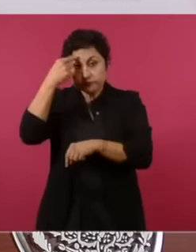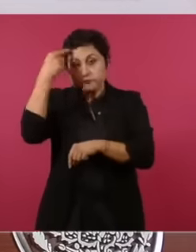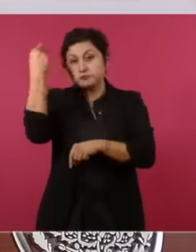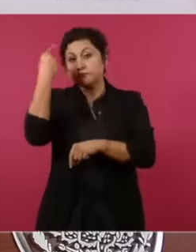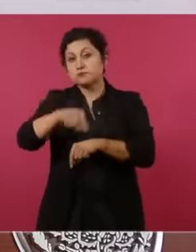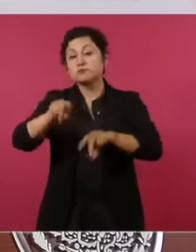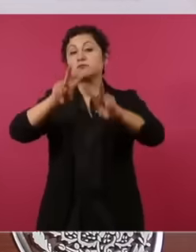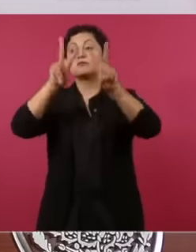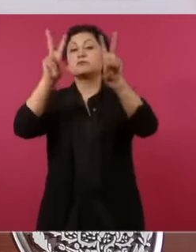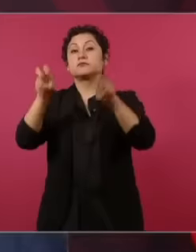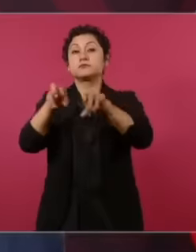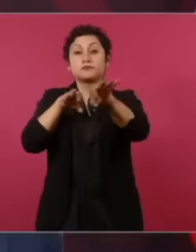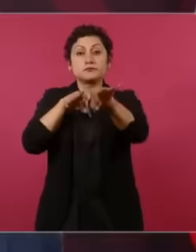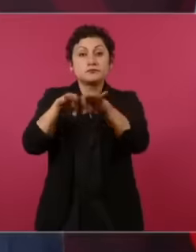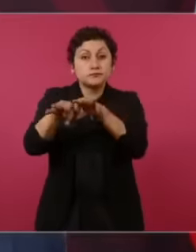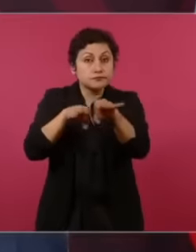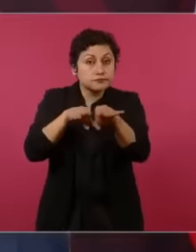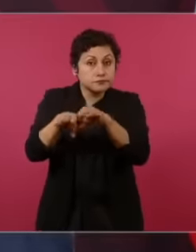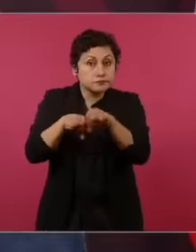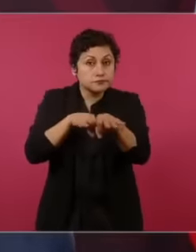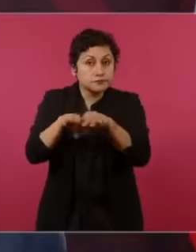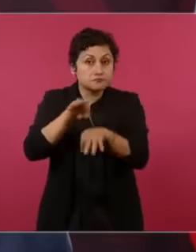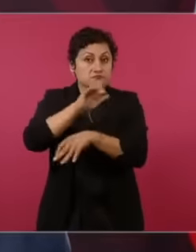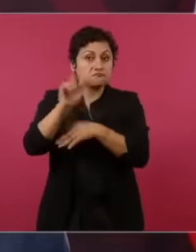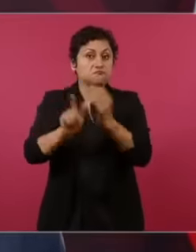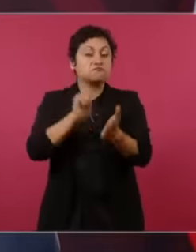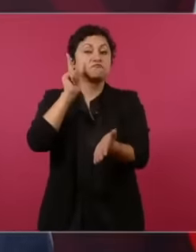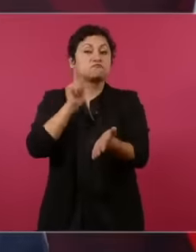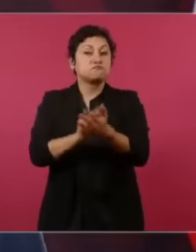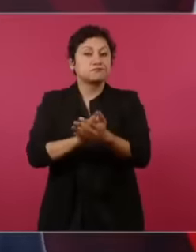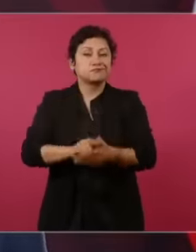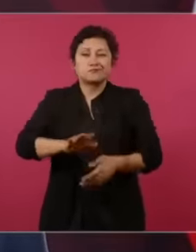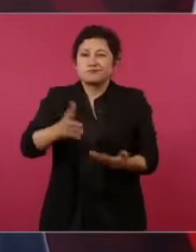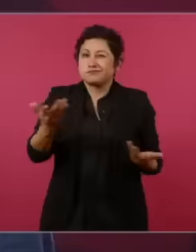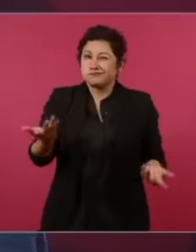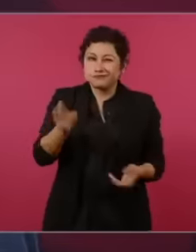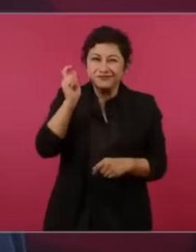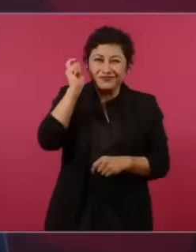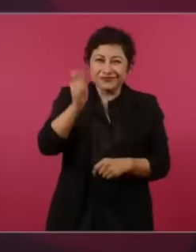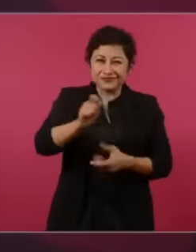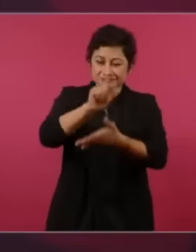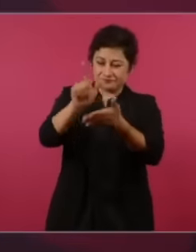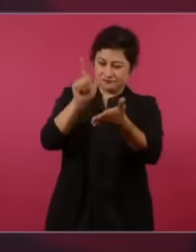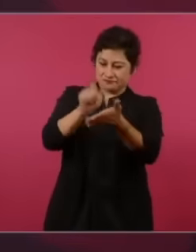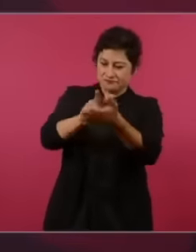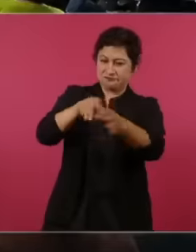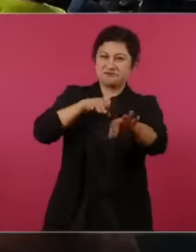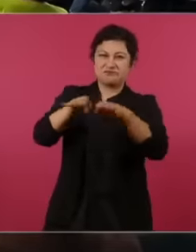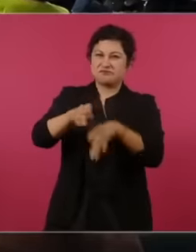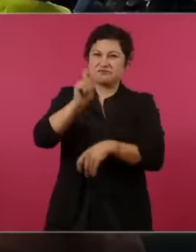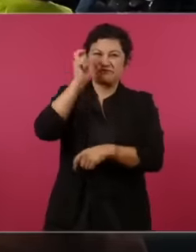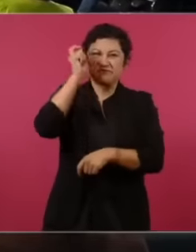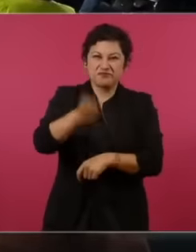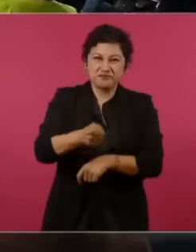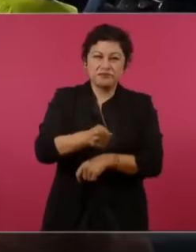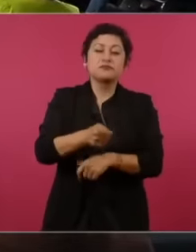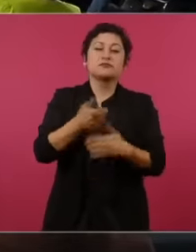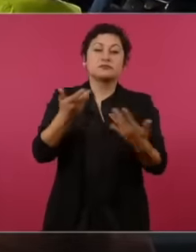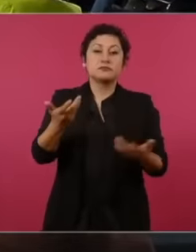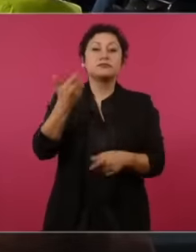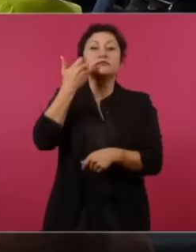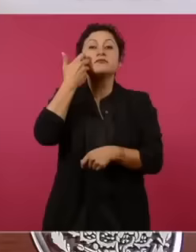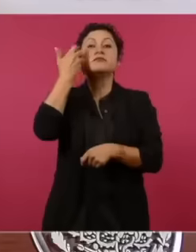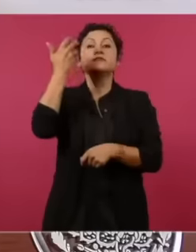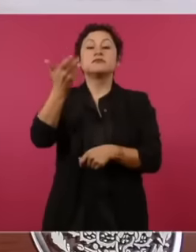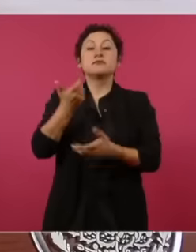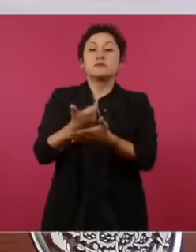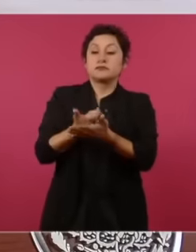the labor reform at that time, it was to keep salaries frozen and remove